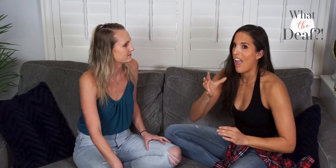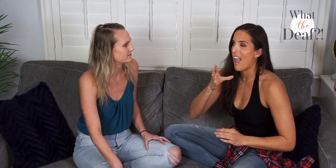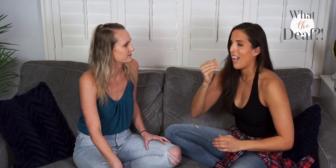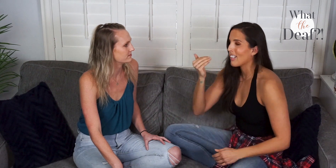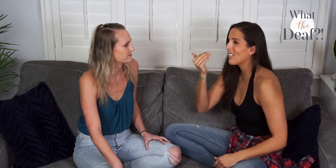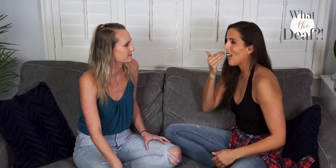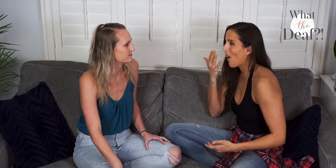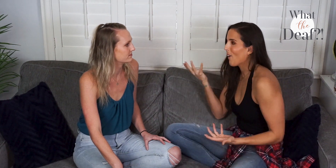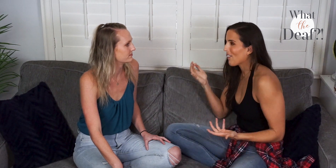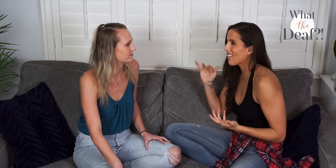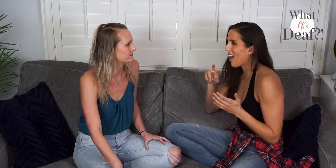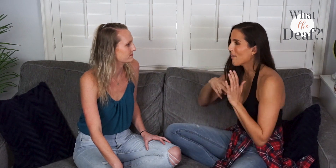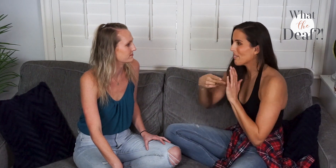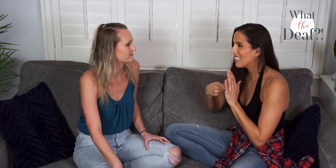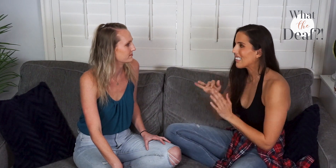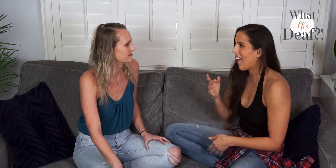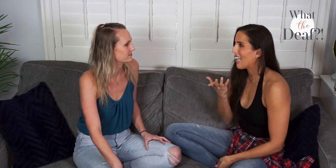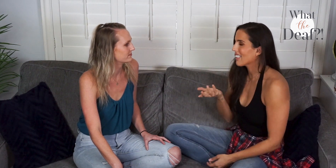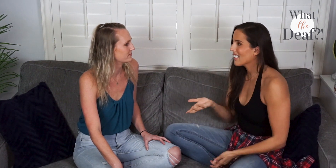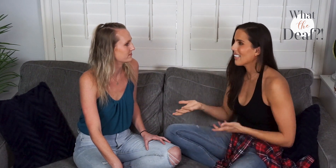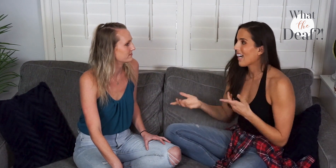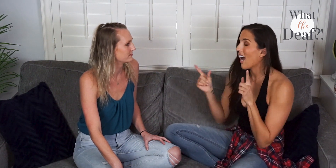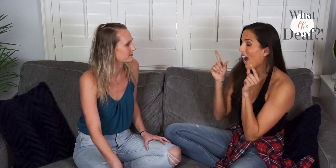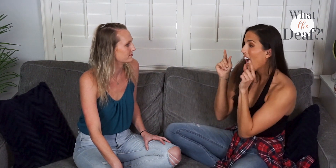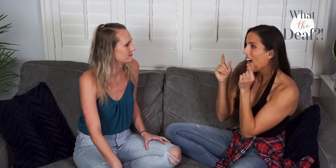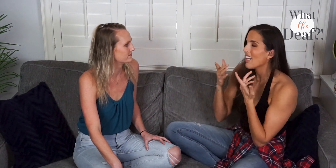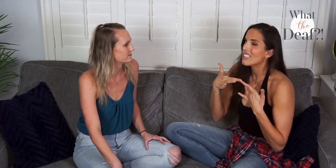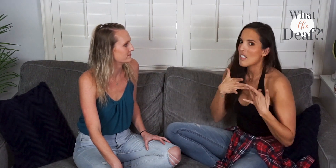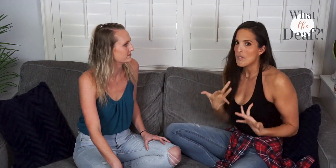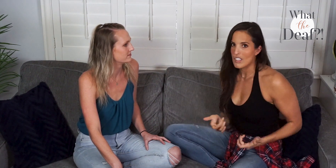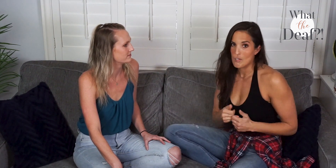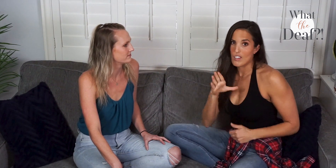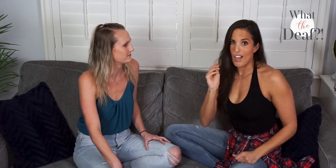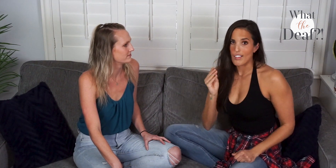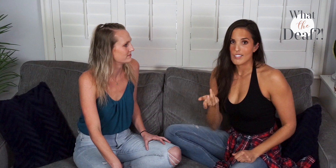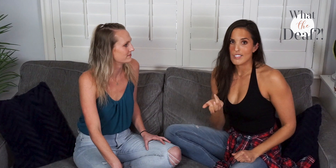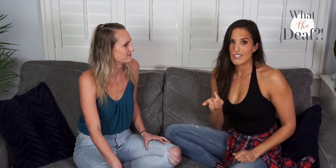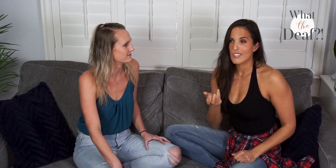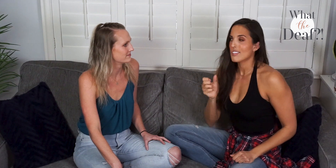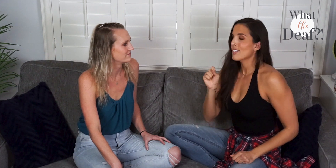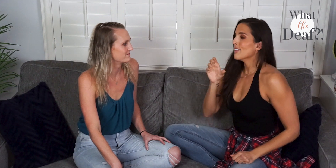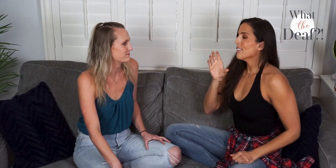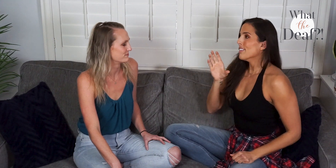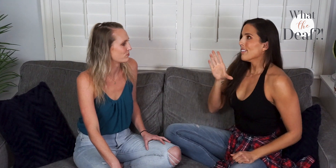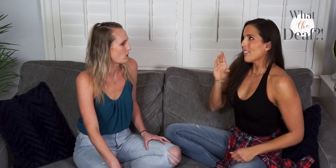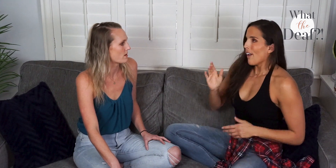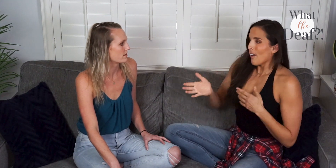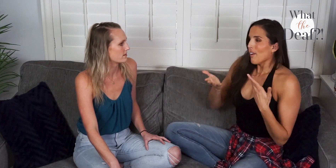And you know what that really means. It's like "wink, wink" typically with guys. Yeah.